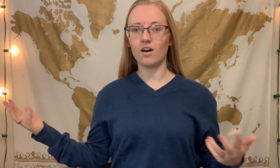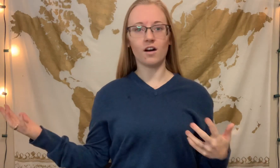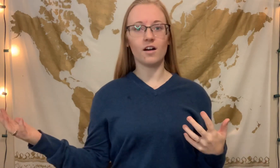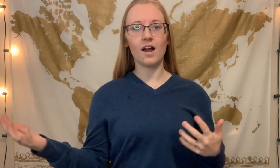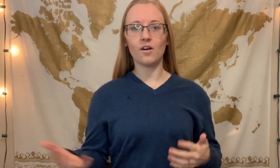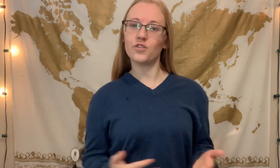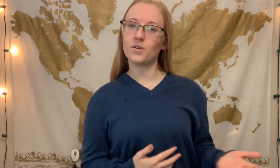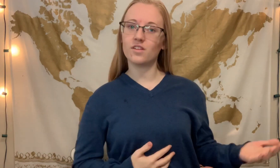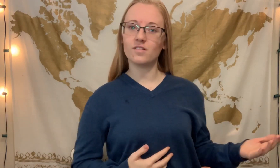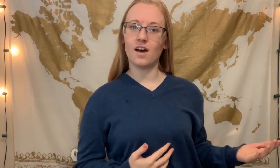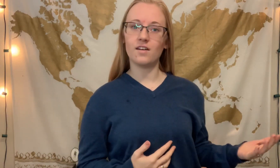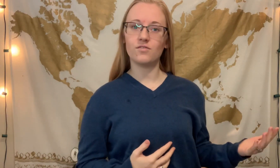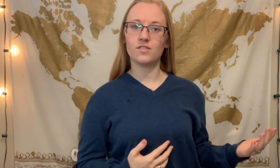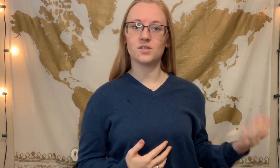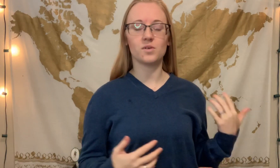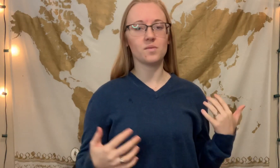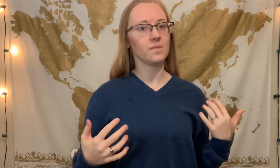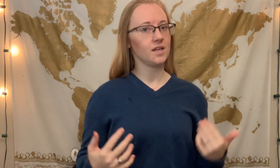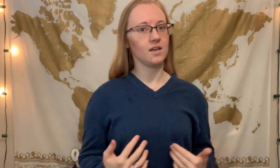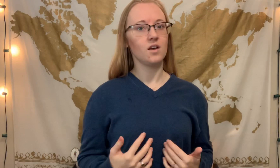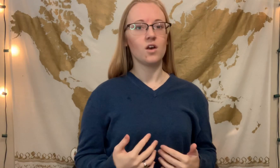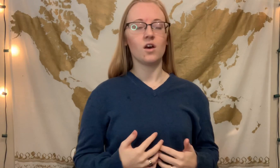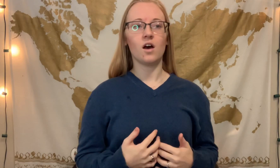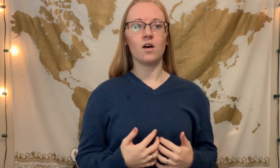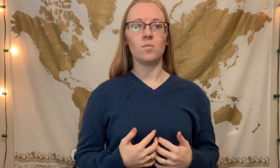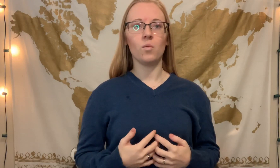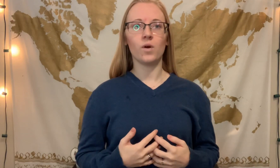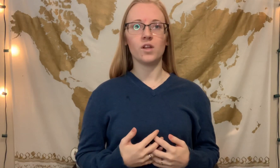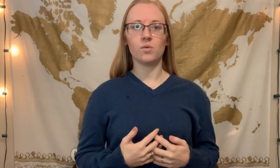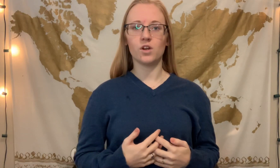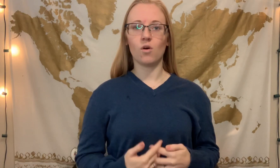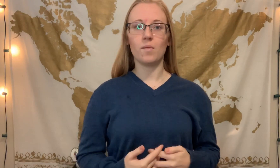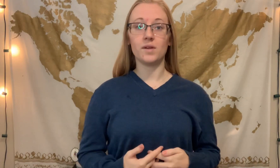are out doing their life. This wouldn't be where you would go up and